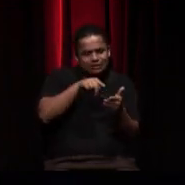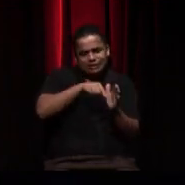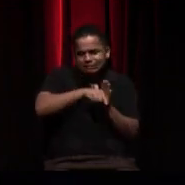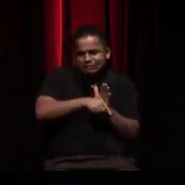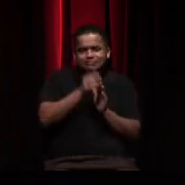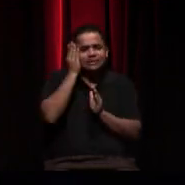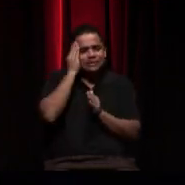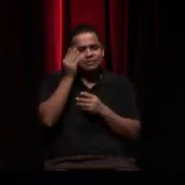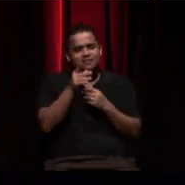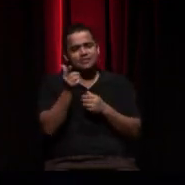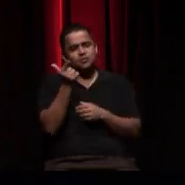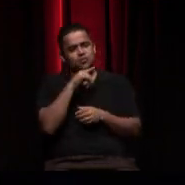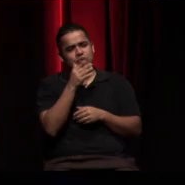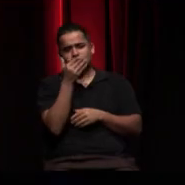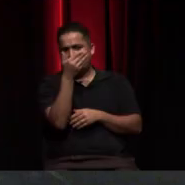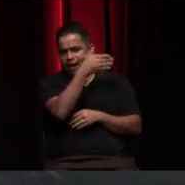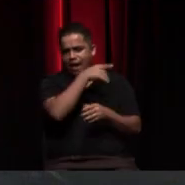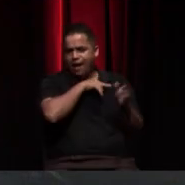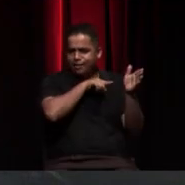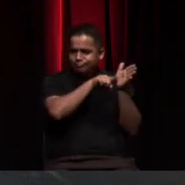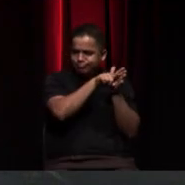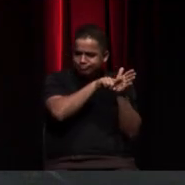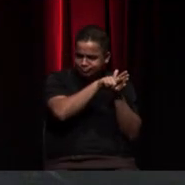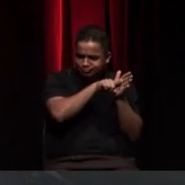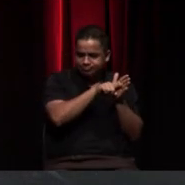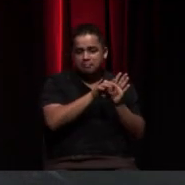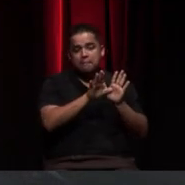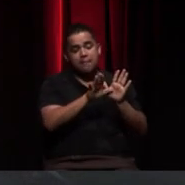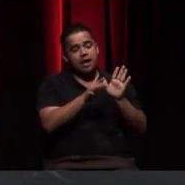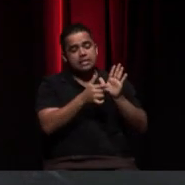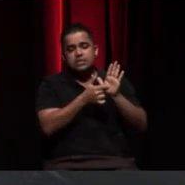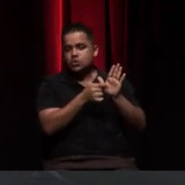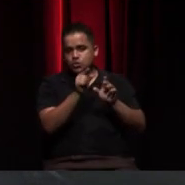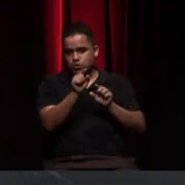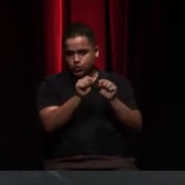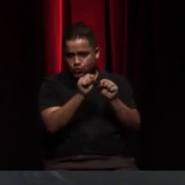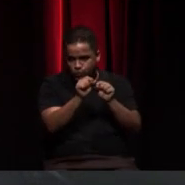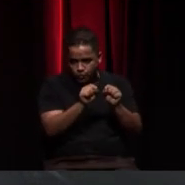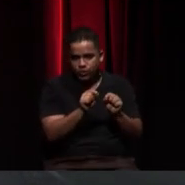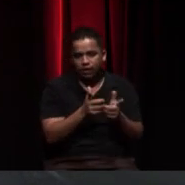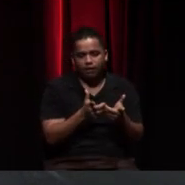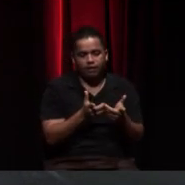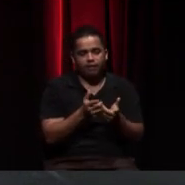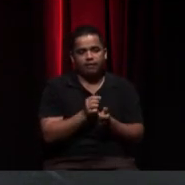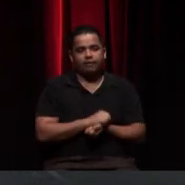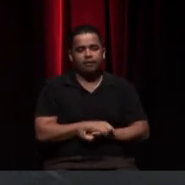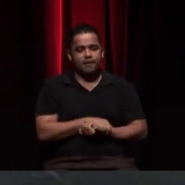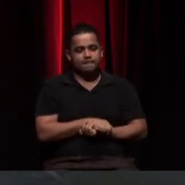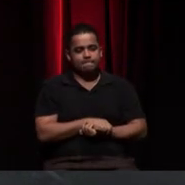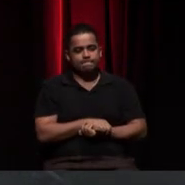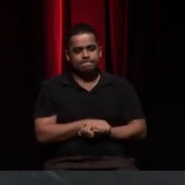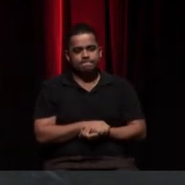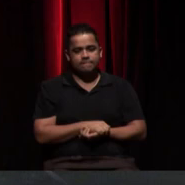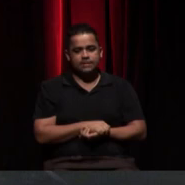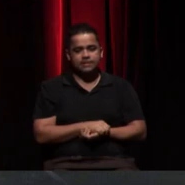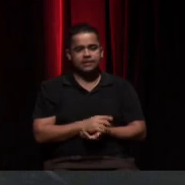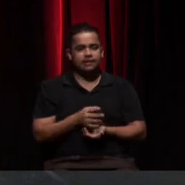if I can get there and do research. It shows that the vision of making it right for the client